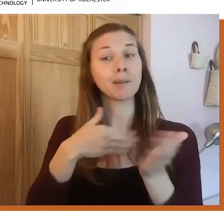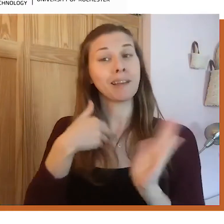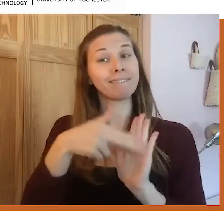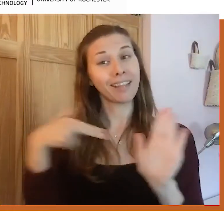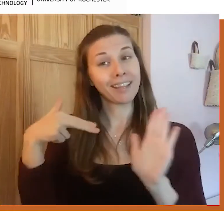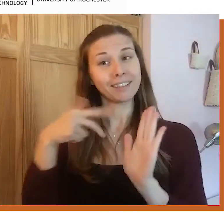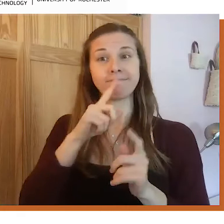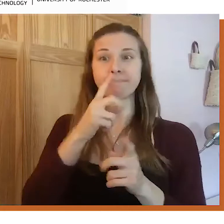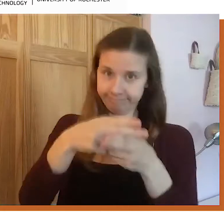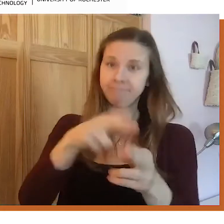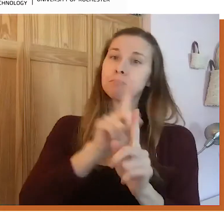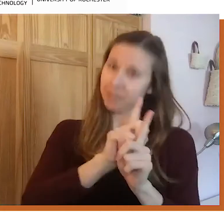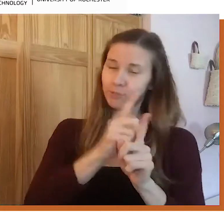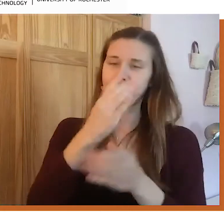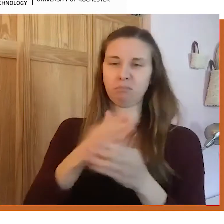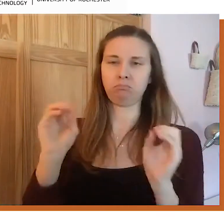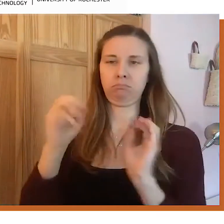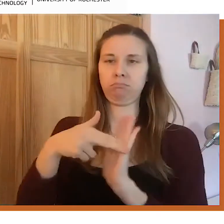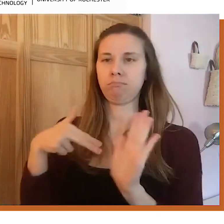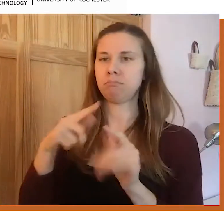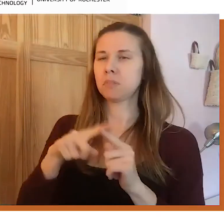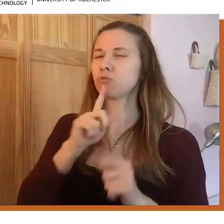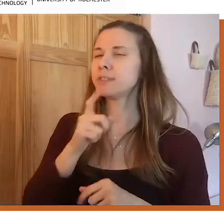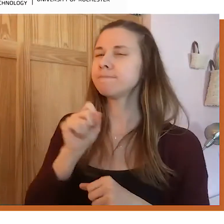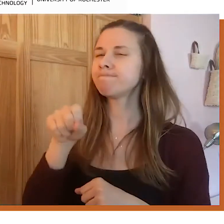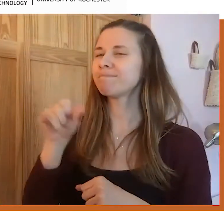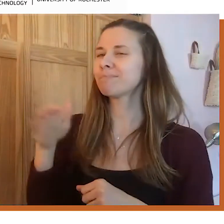and some you may not actually officially label mentor,